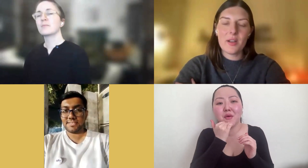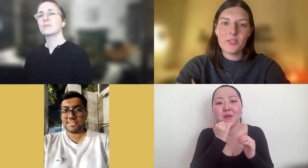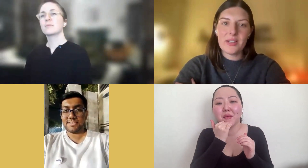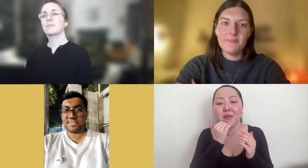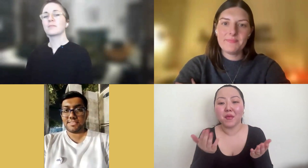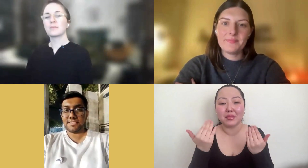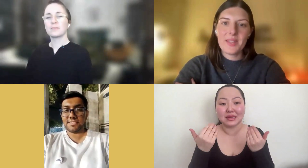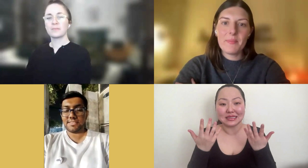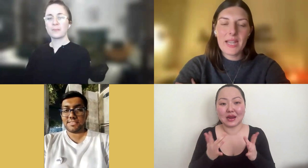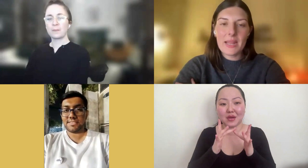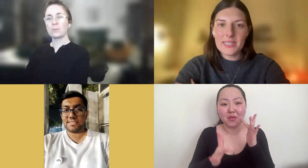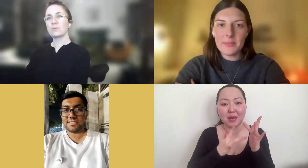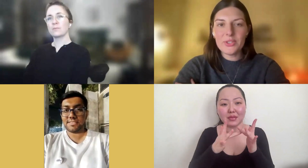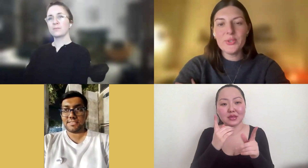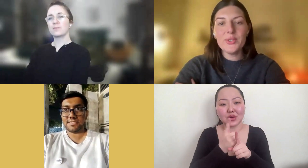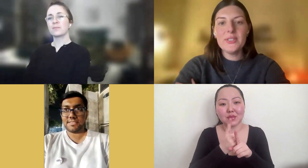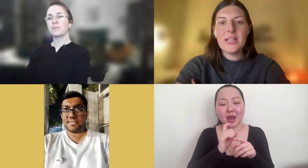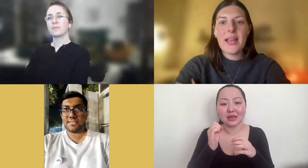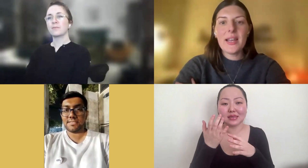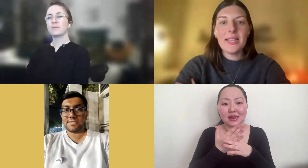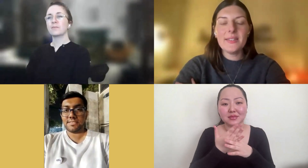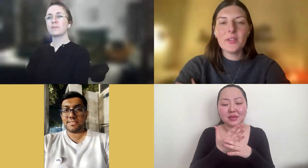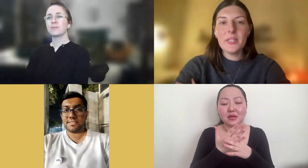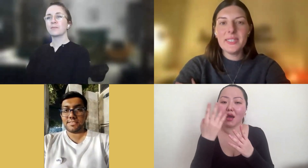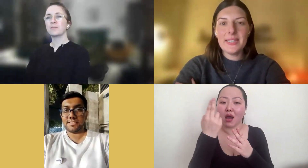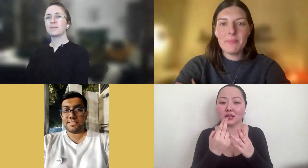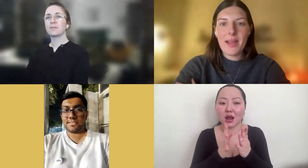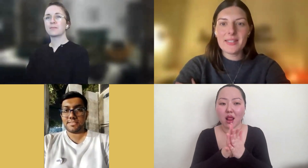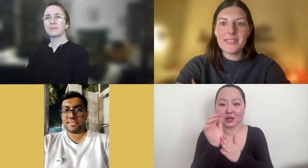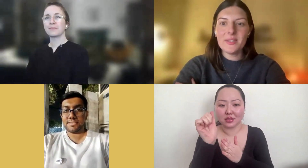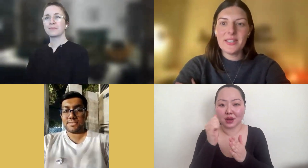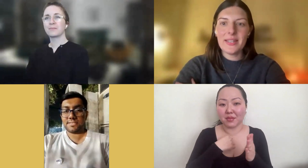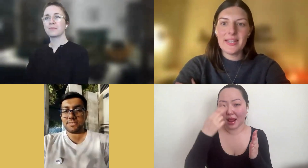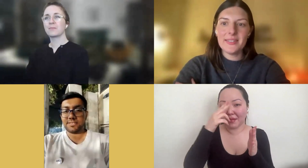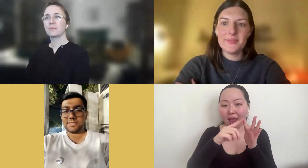art and culture. My name is Emma Shaw, I lead on Community and Impact at Tilting the